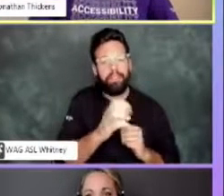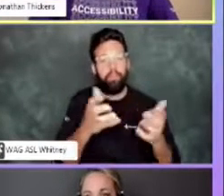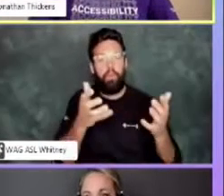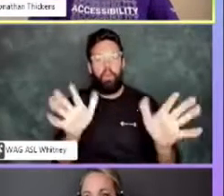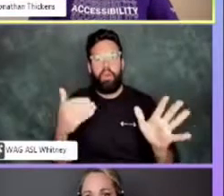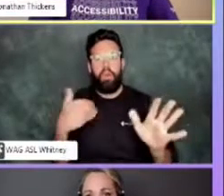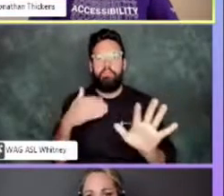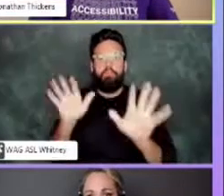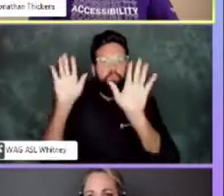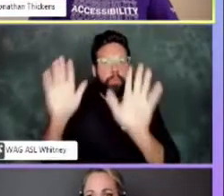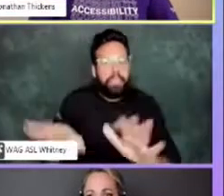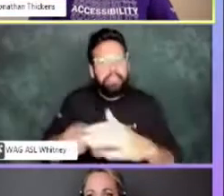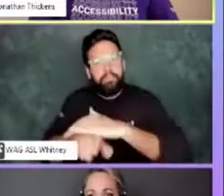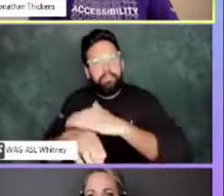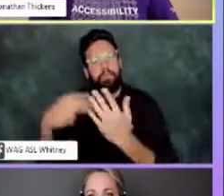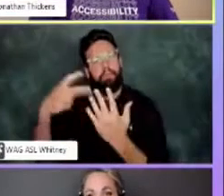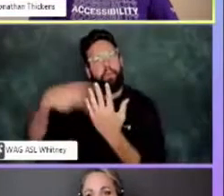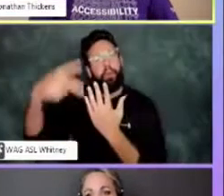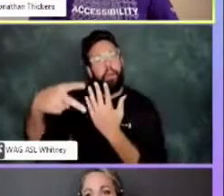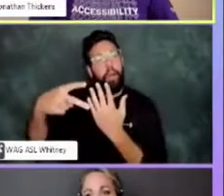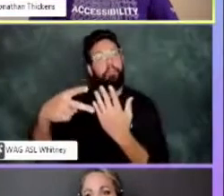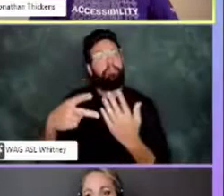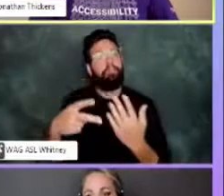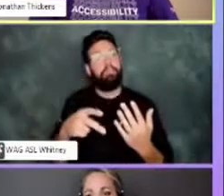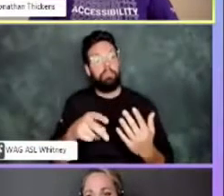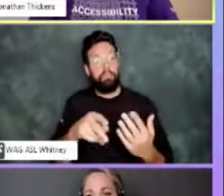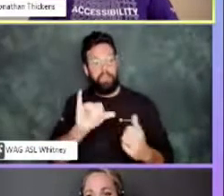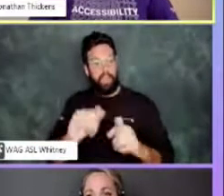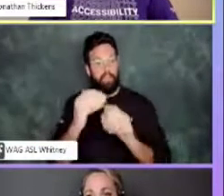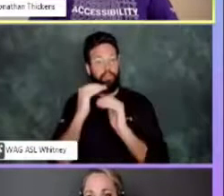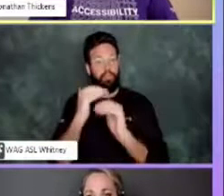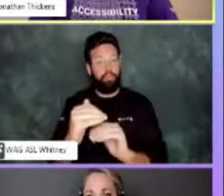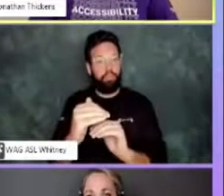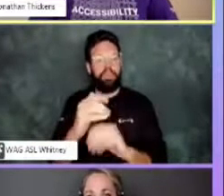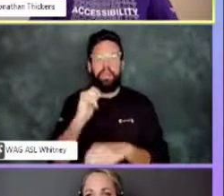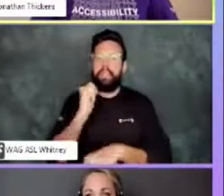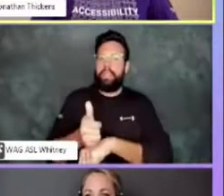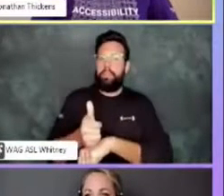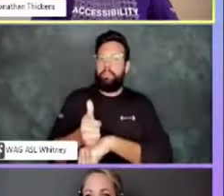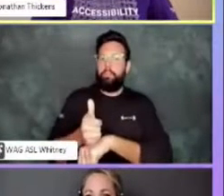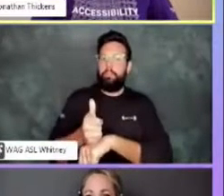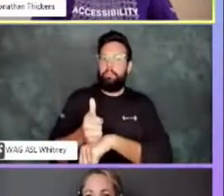you can keep that issue threshold set at zero and make sure you're staying on top of the app's overall accessibility.